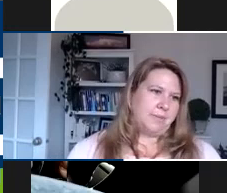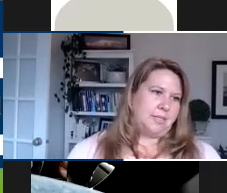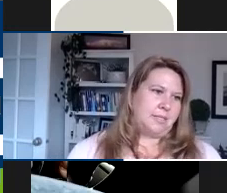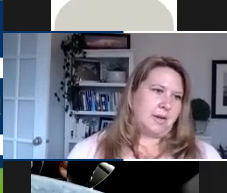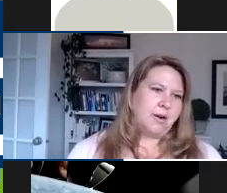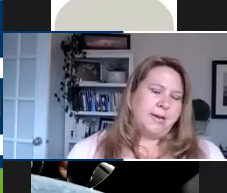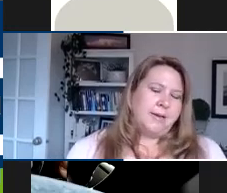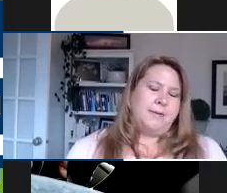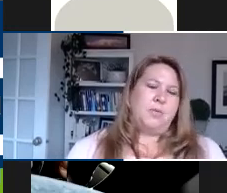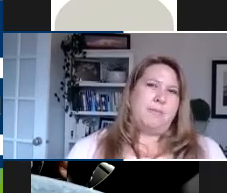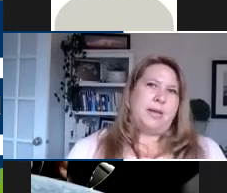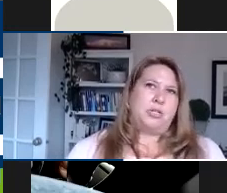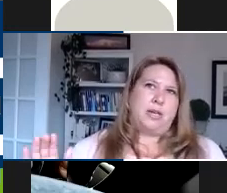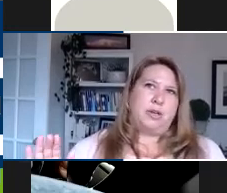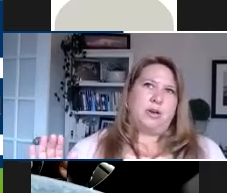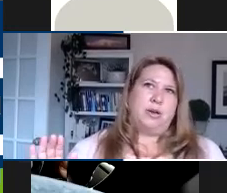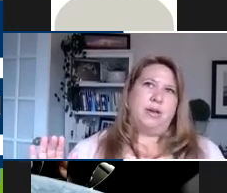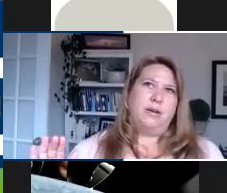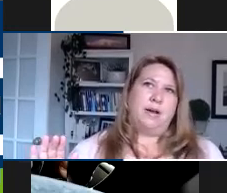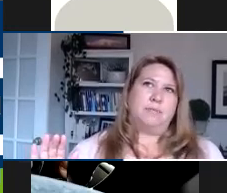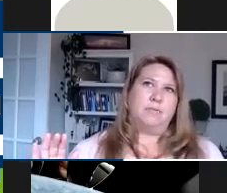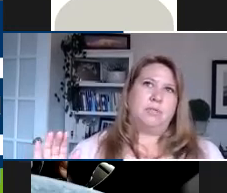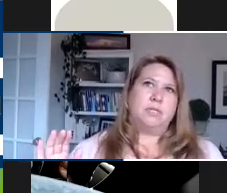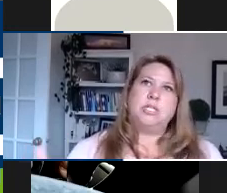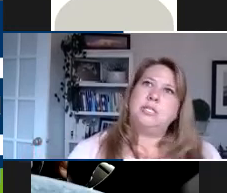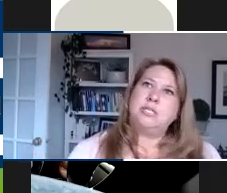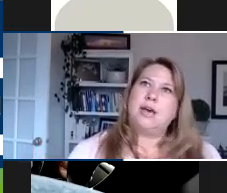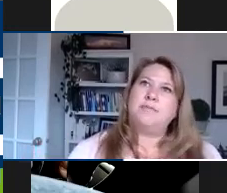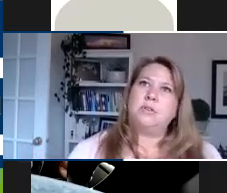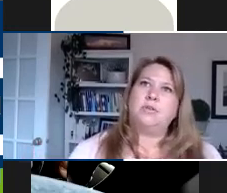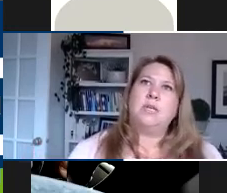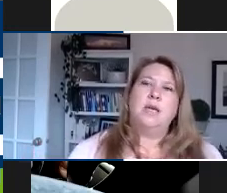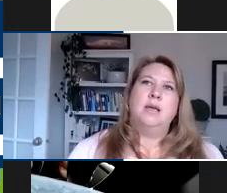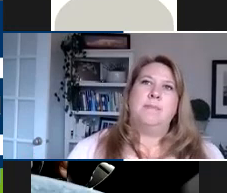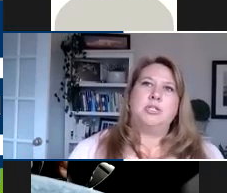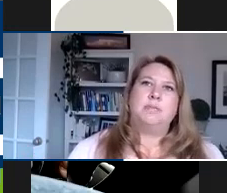go and read what those competencies are. You want to make sure that you're teaching